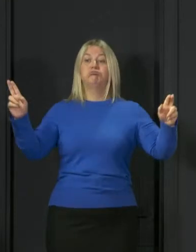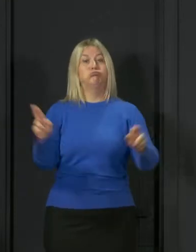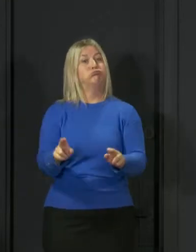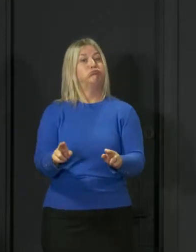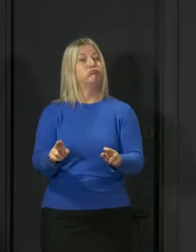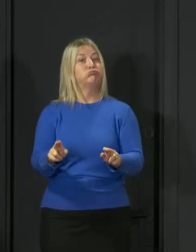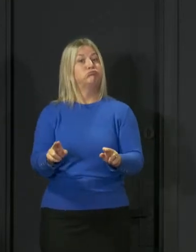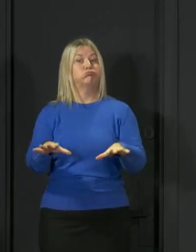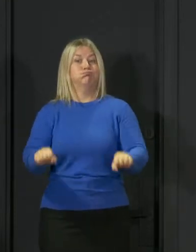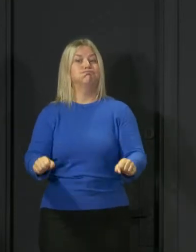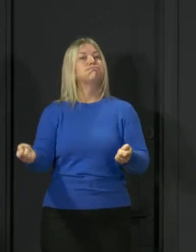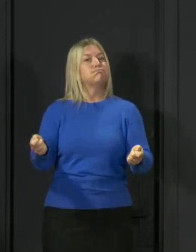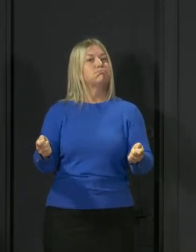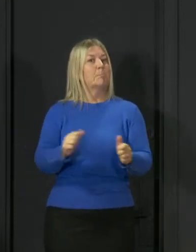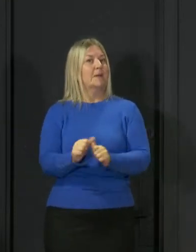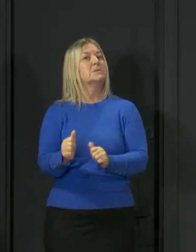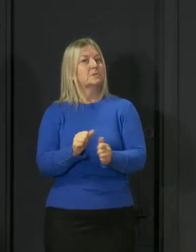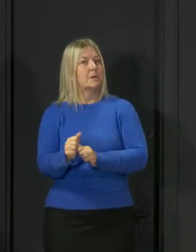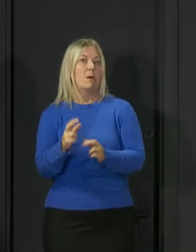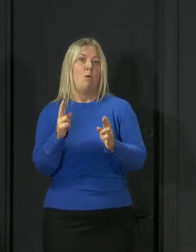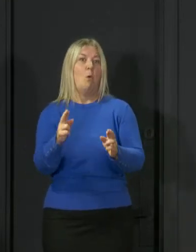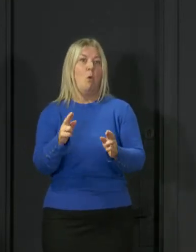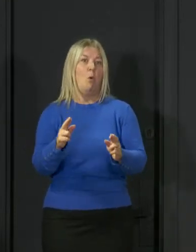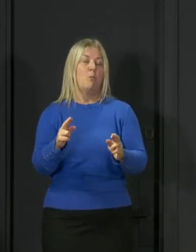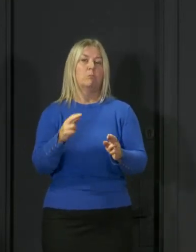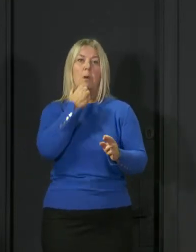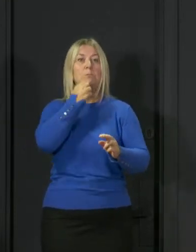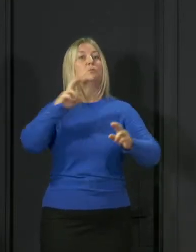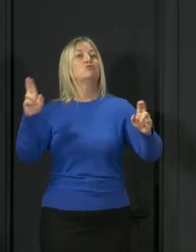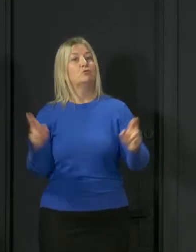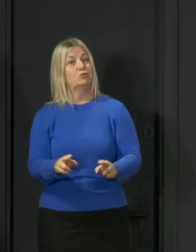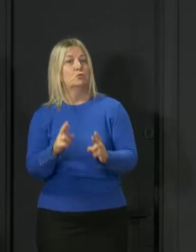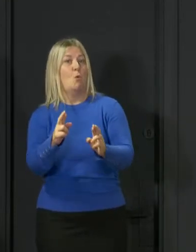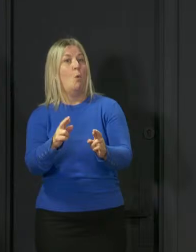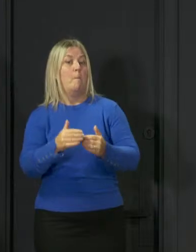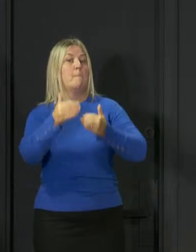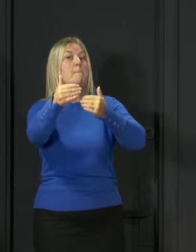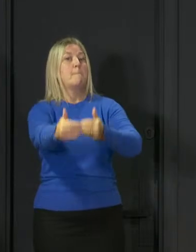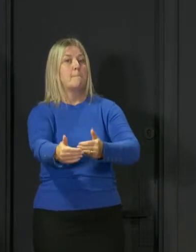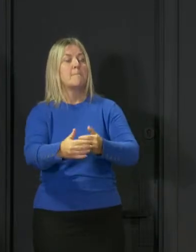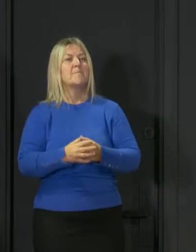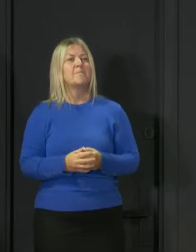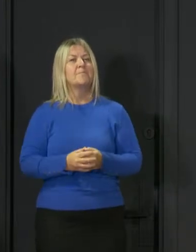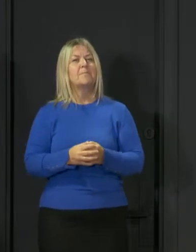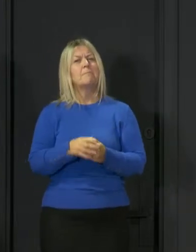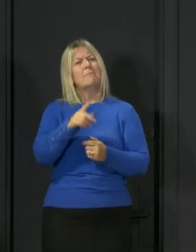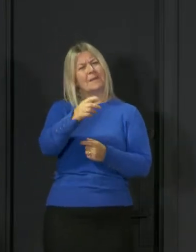increase of the virus over the next period. But given the numbers we're seeing, we are, and